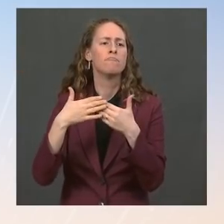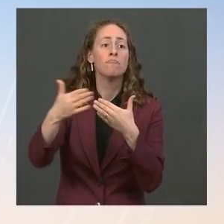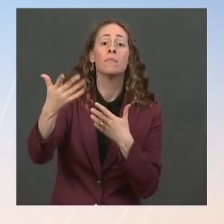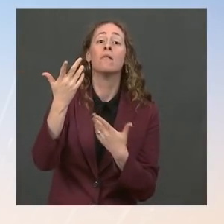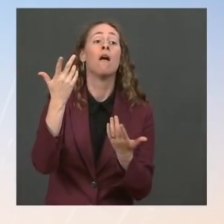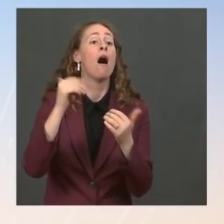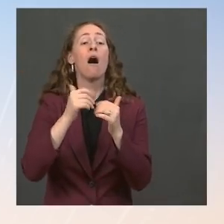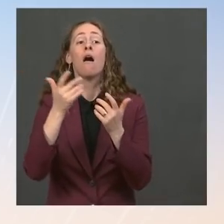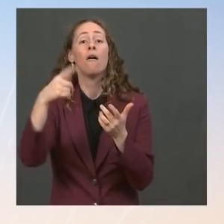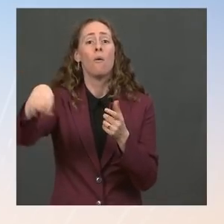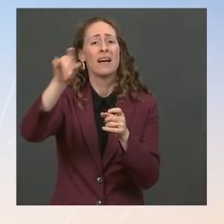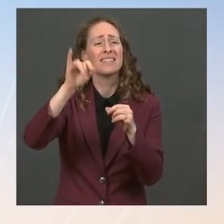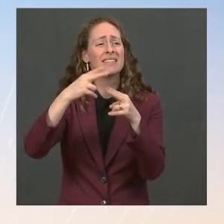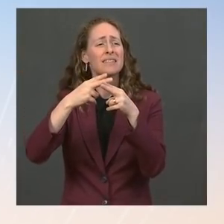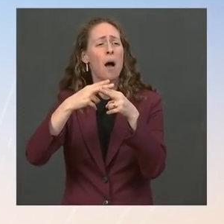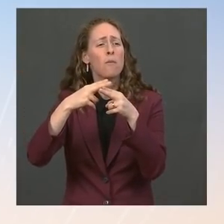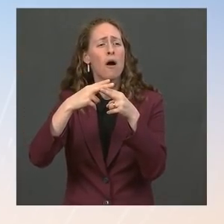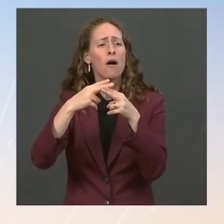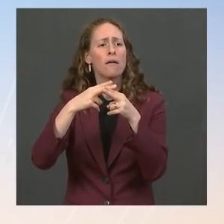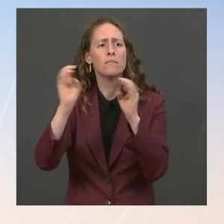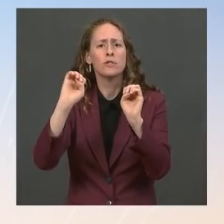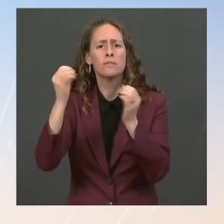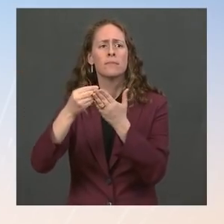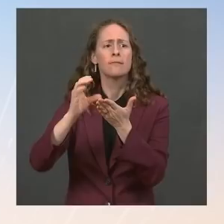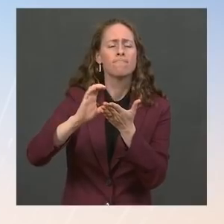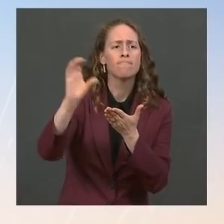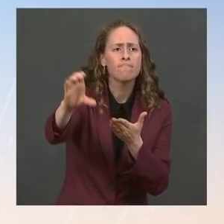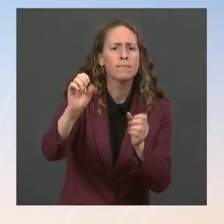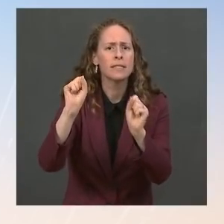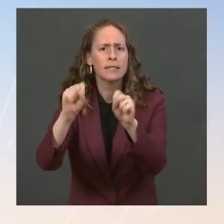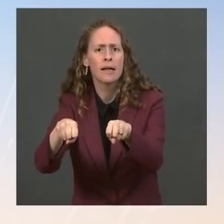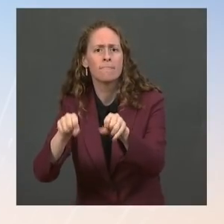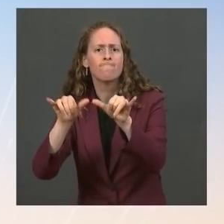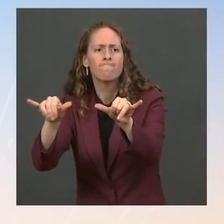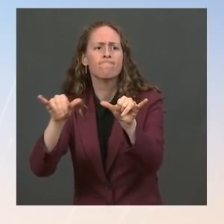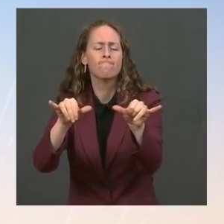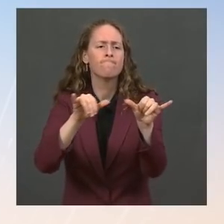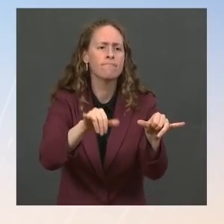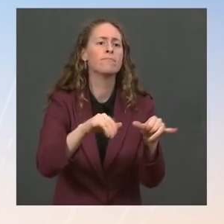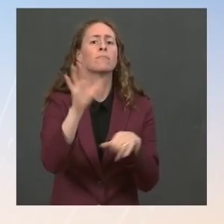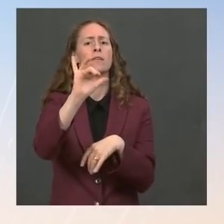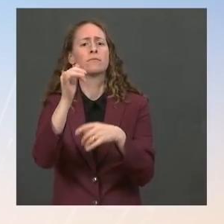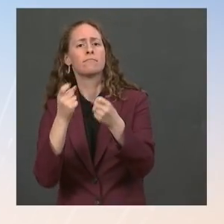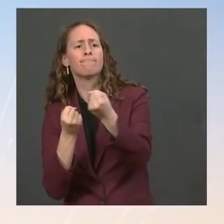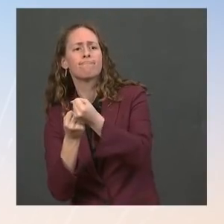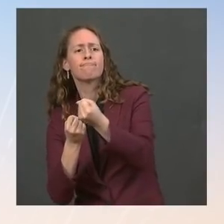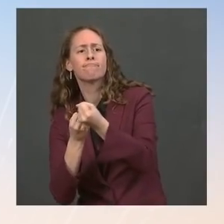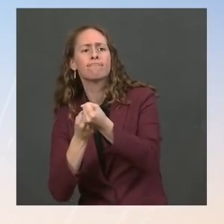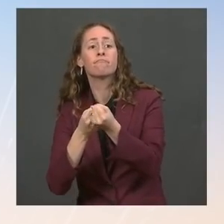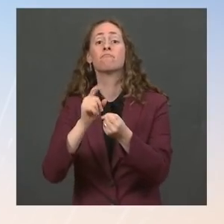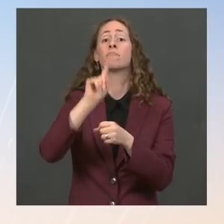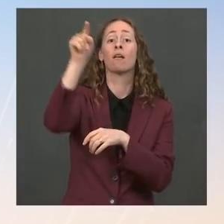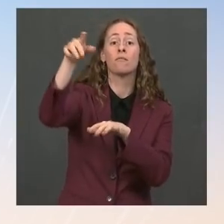and significant investments to preserve and protect housing on Tribal lands. In addition, communities have $350 billion in state